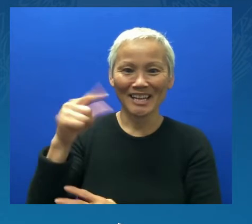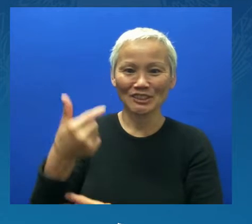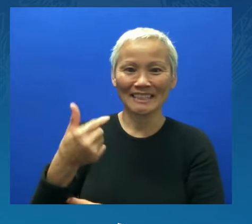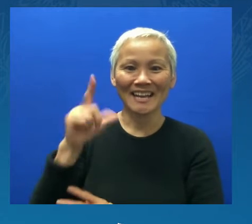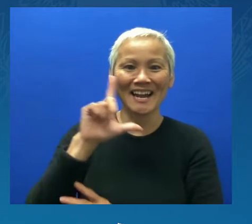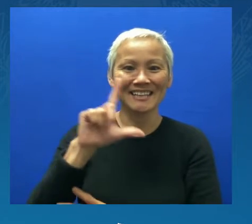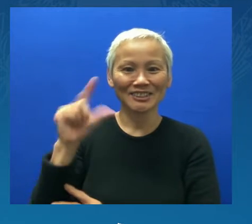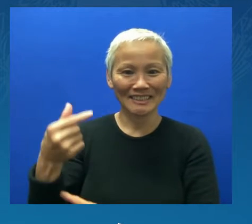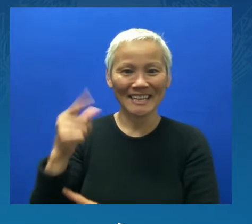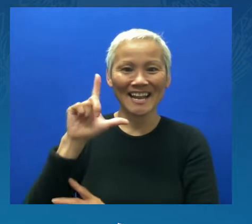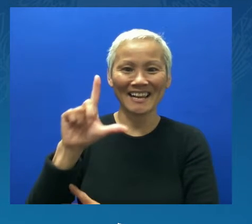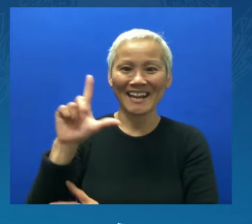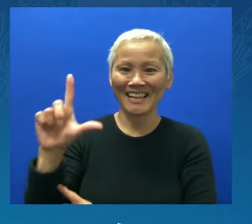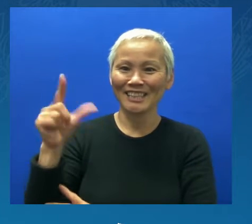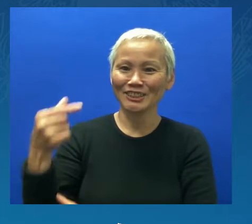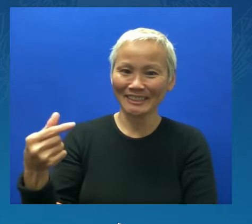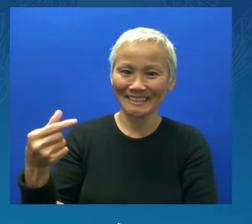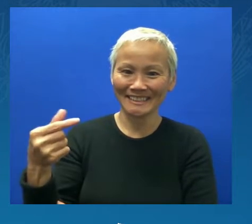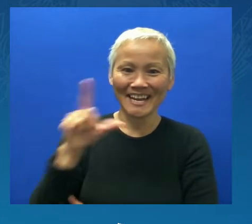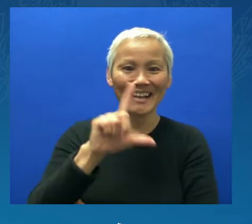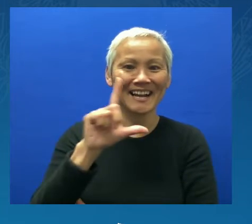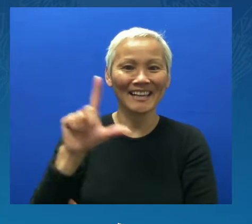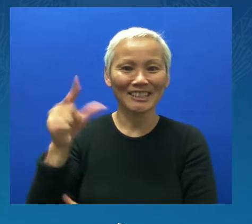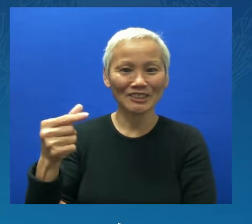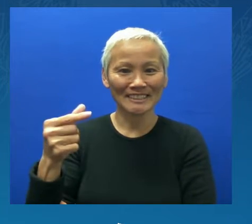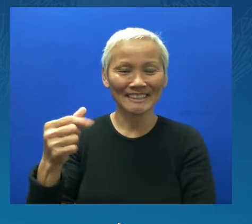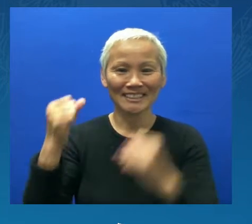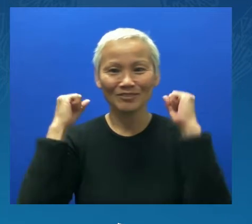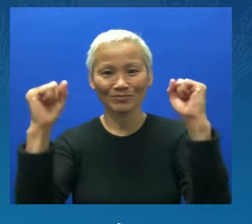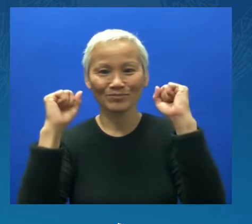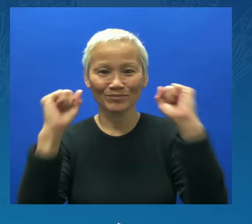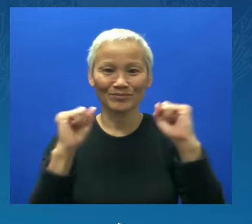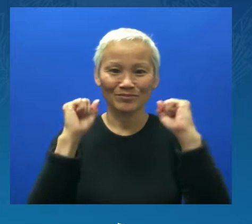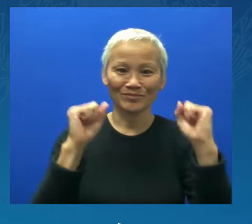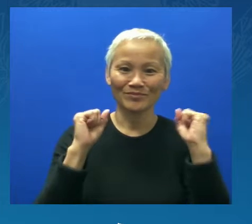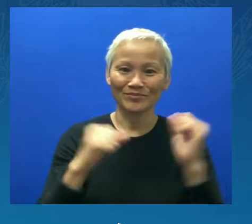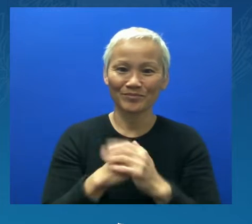Gov. Lujan Grisham: Well, if I didn't know my initials by now.